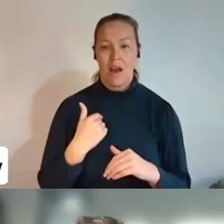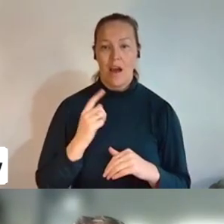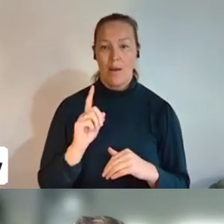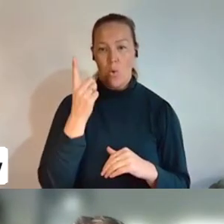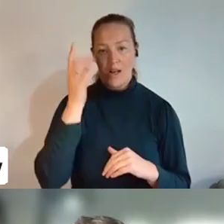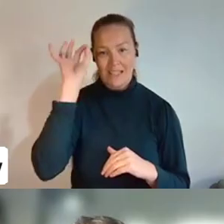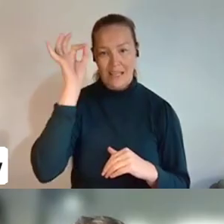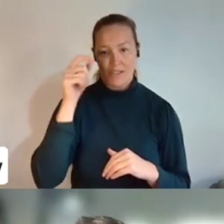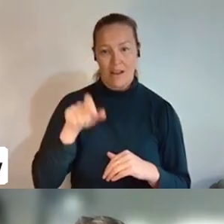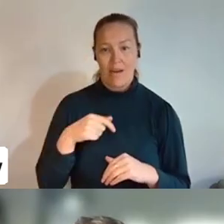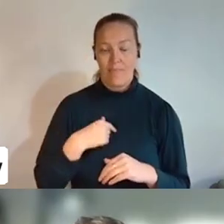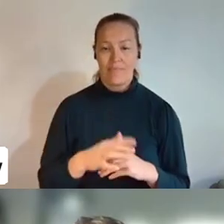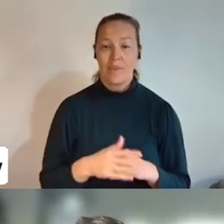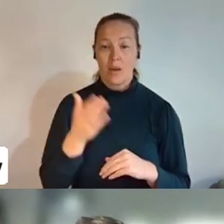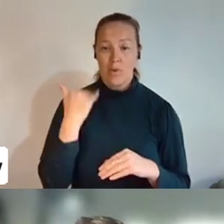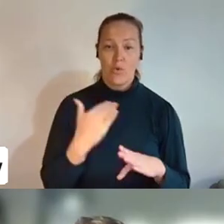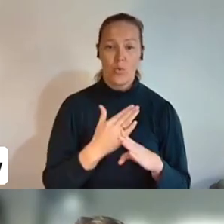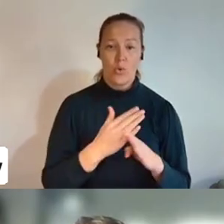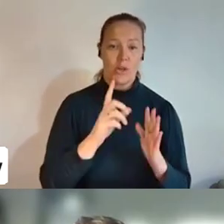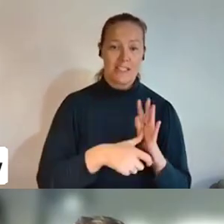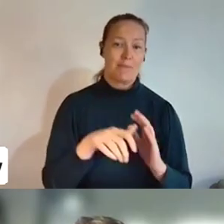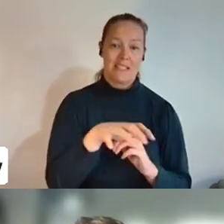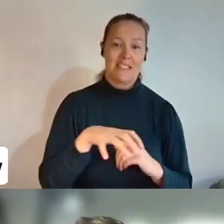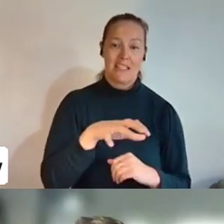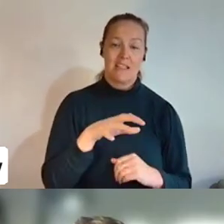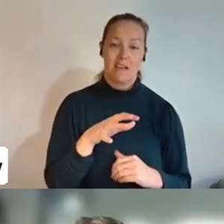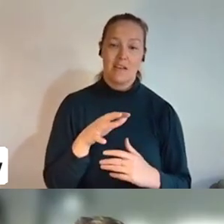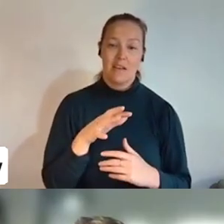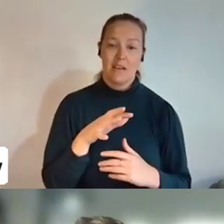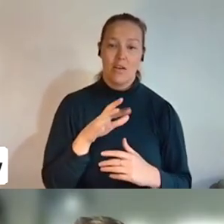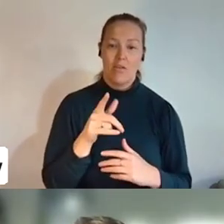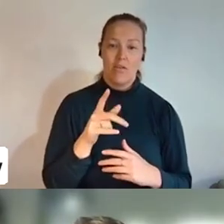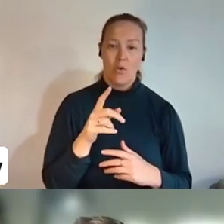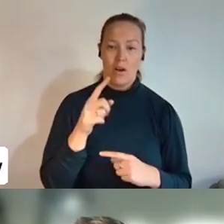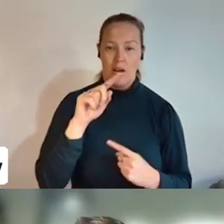to that I was working in the disability sector for the UpsideDowns Education Trust, Raukatauri